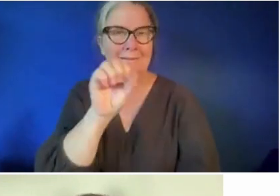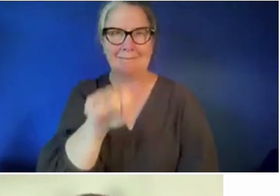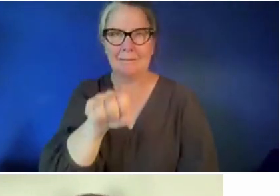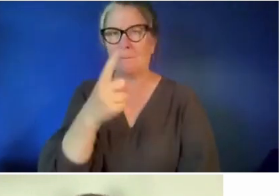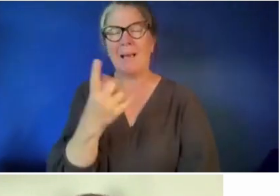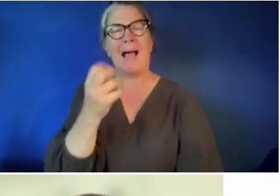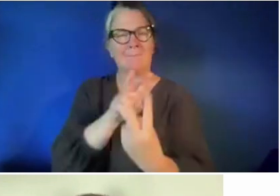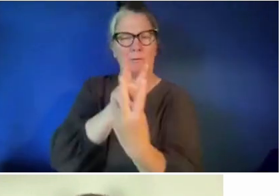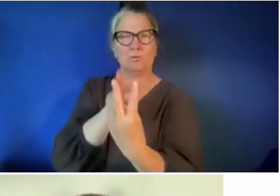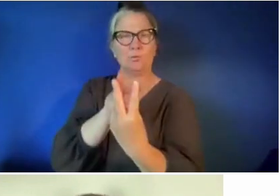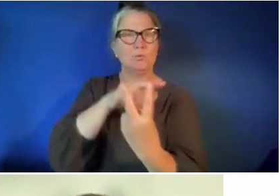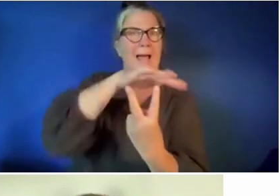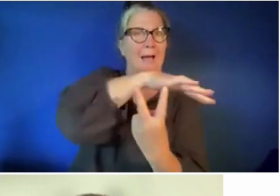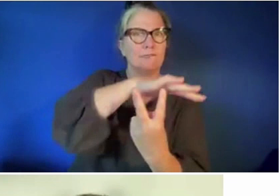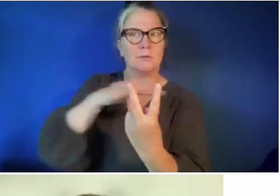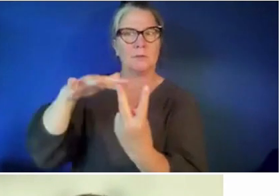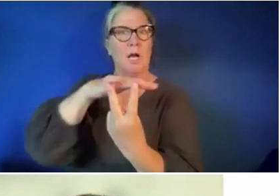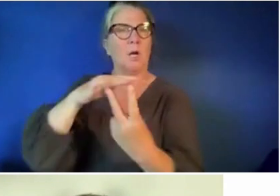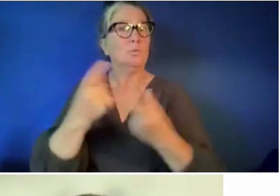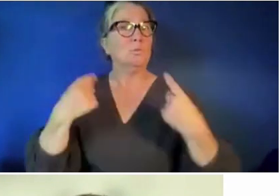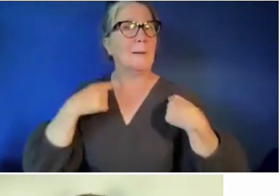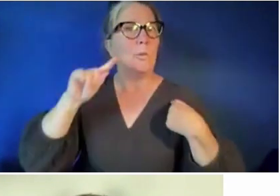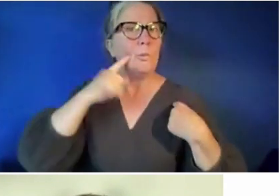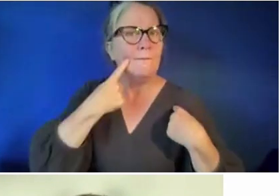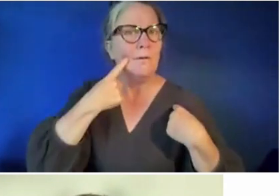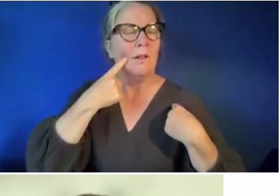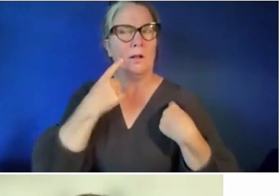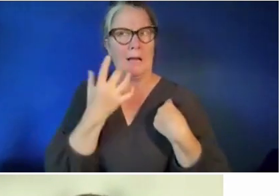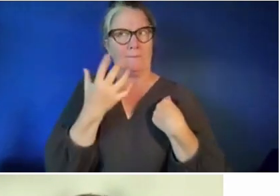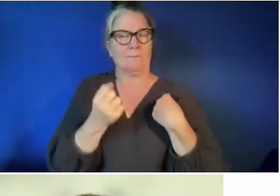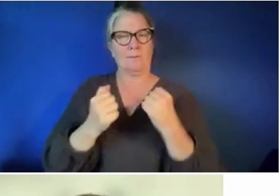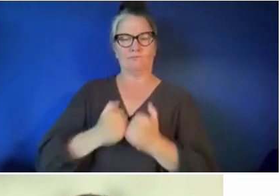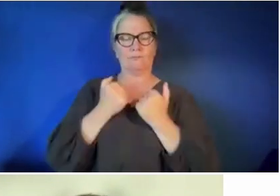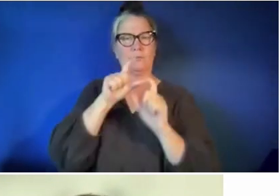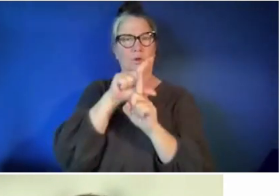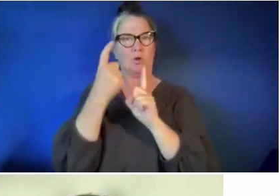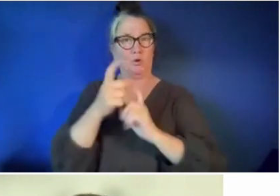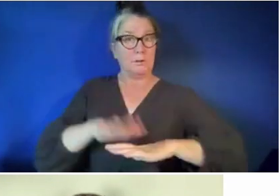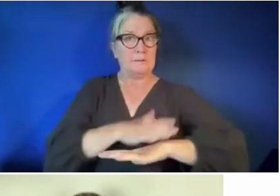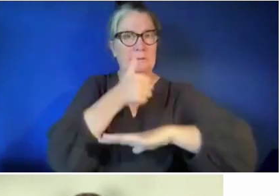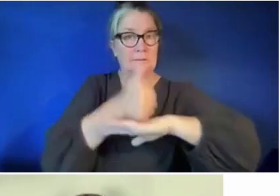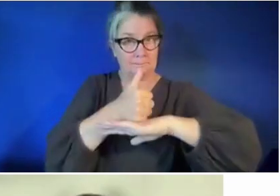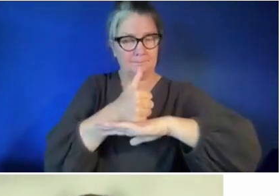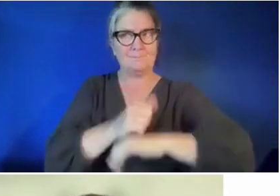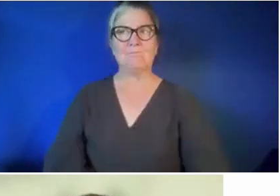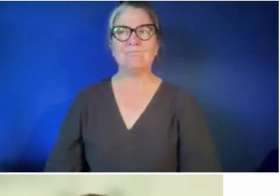where we've been quite deliberate in how we're setting our culture. The work that we do